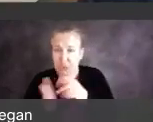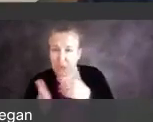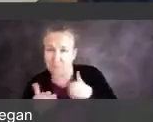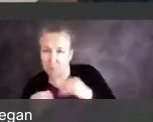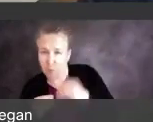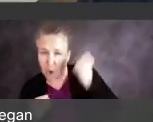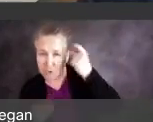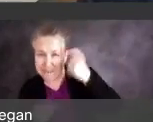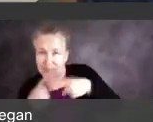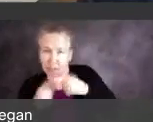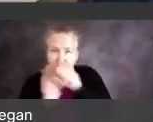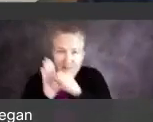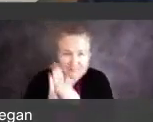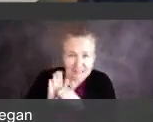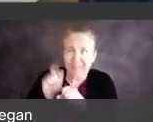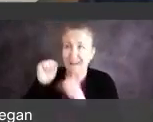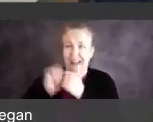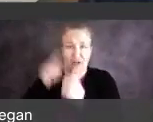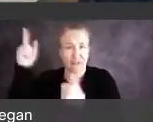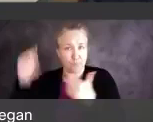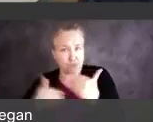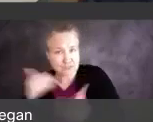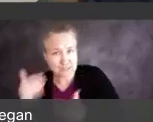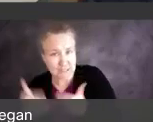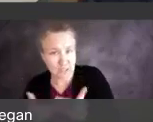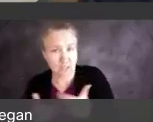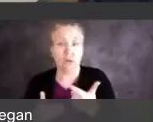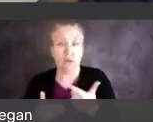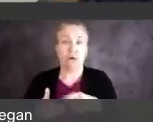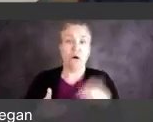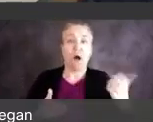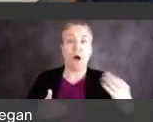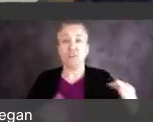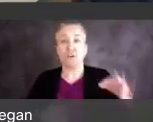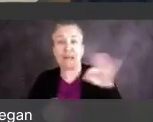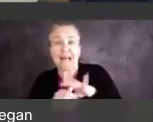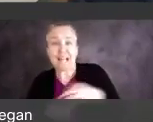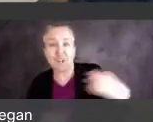the state is proceeding or, you know, have you had other elected officials that aren't in the four